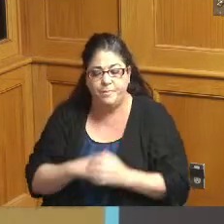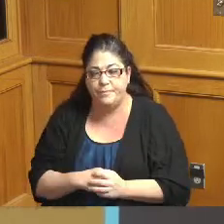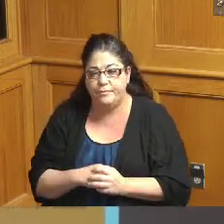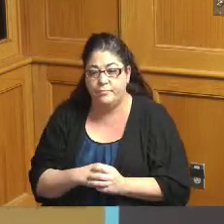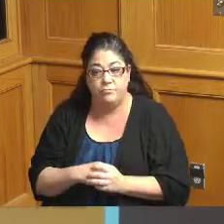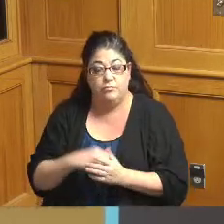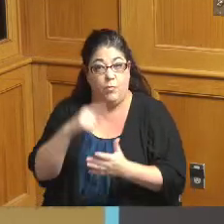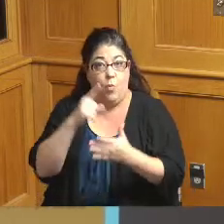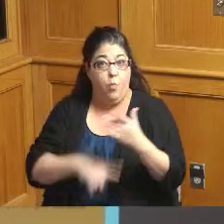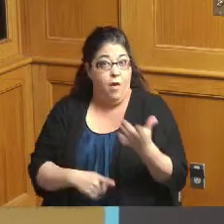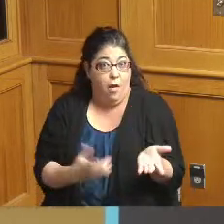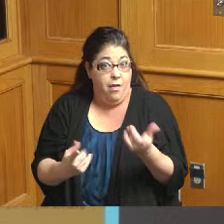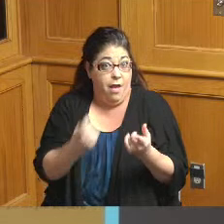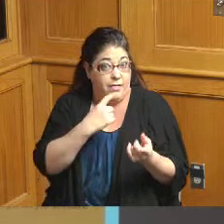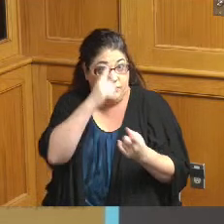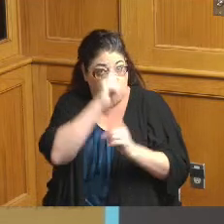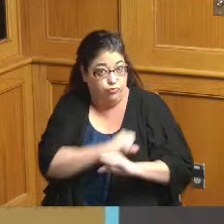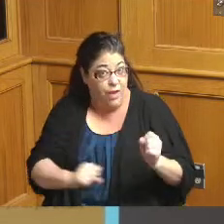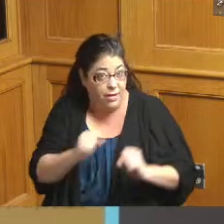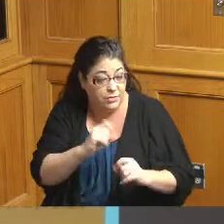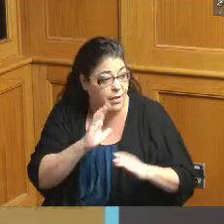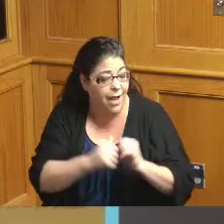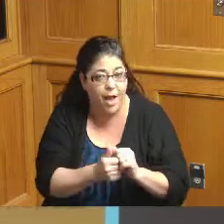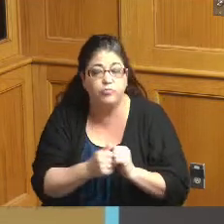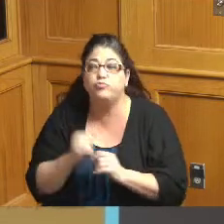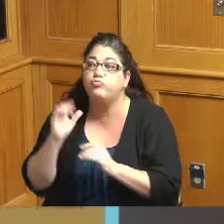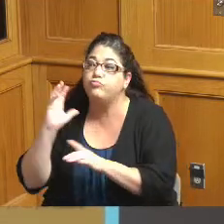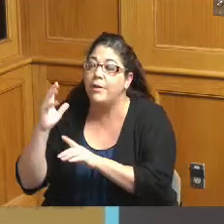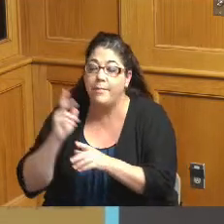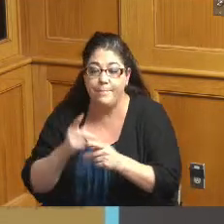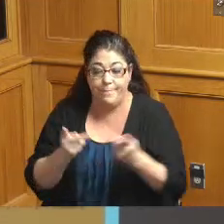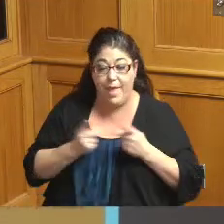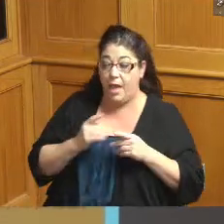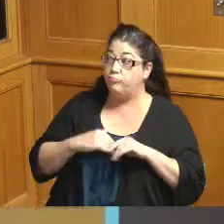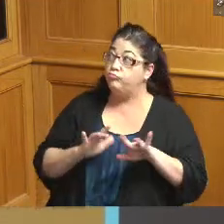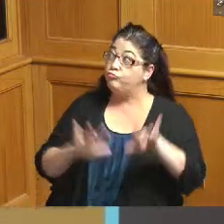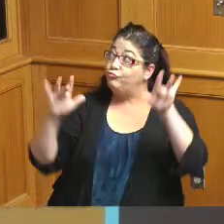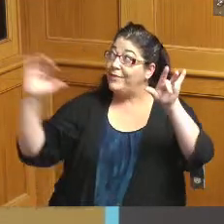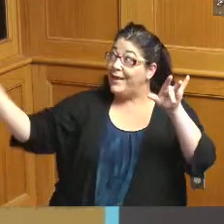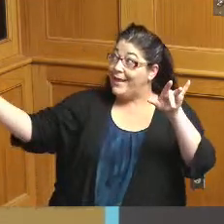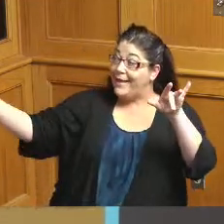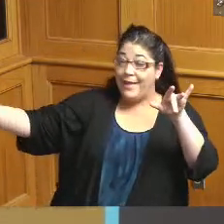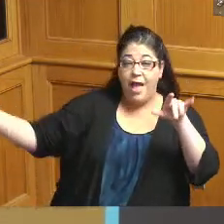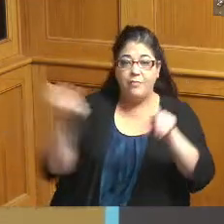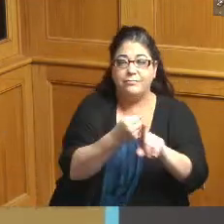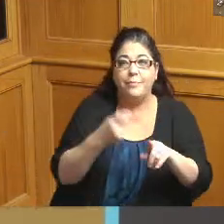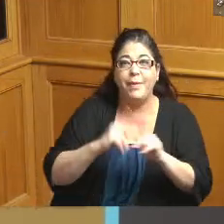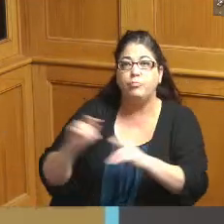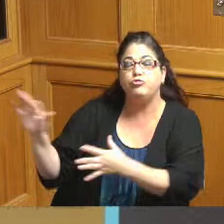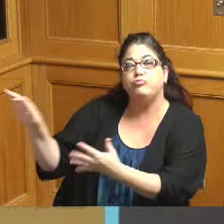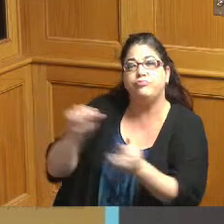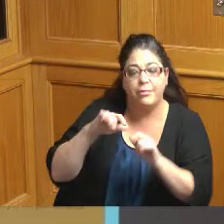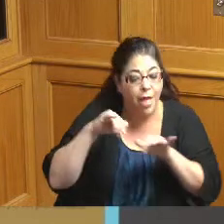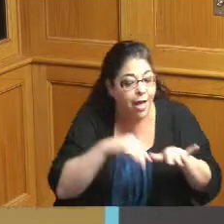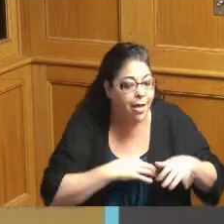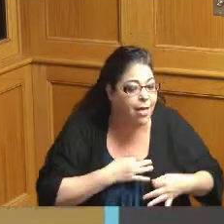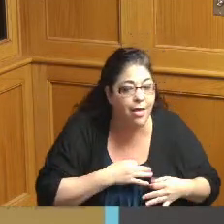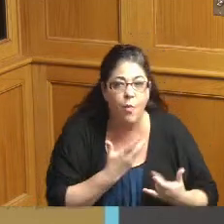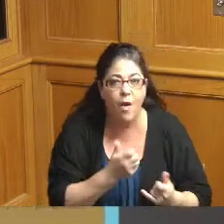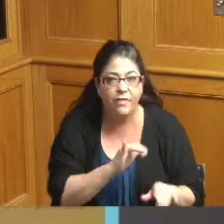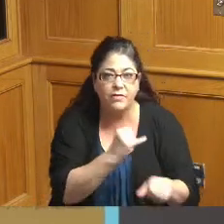we've employed to try to attract folks to those hard to fill Direct Care positions the area that